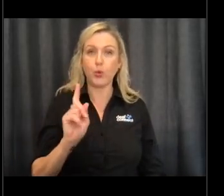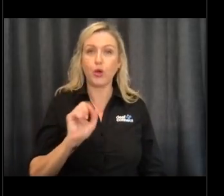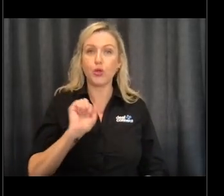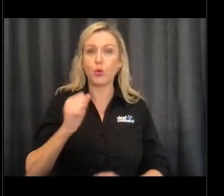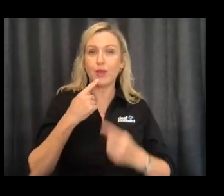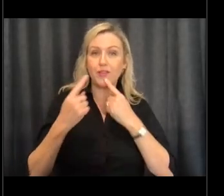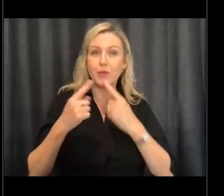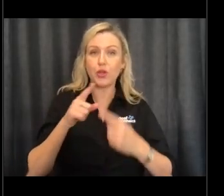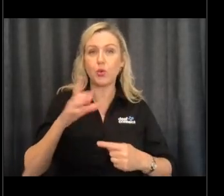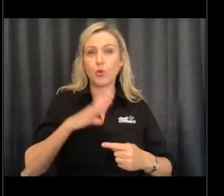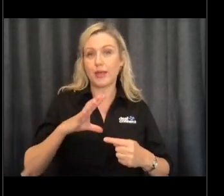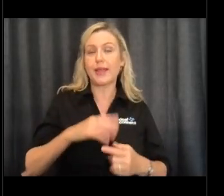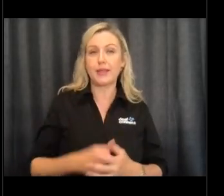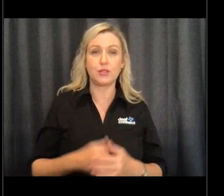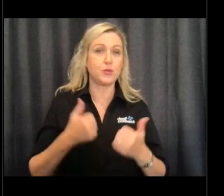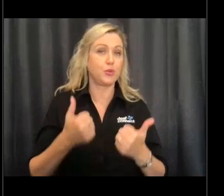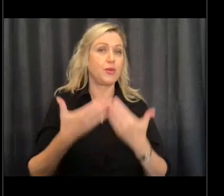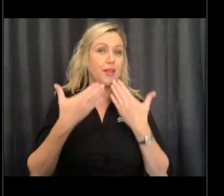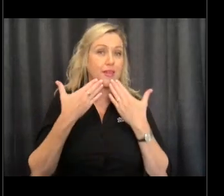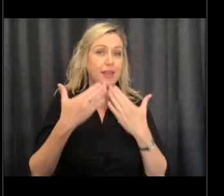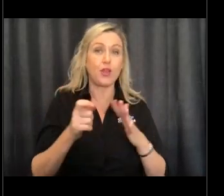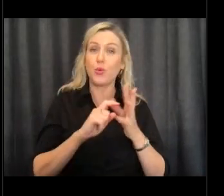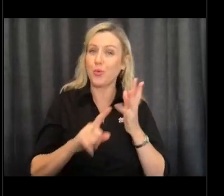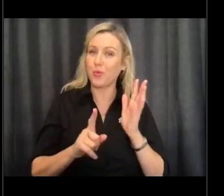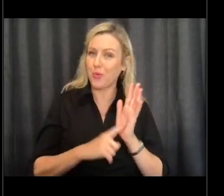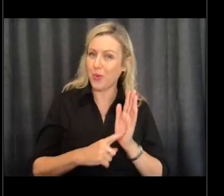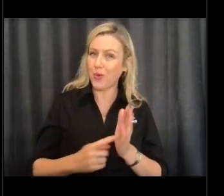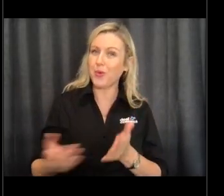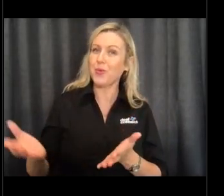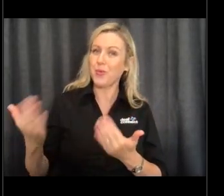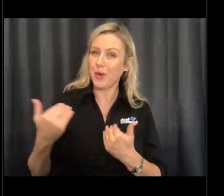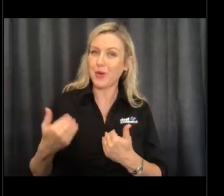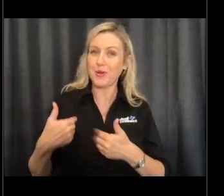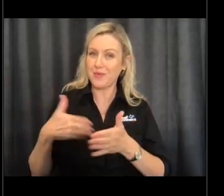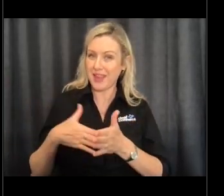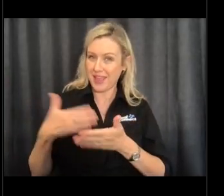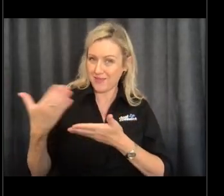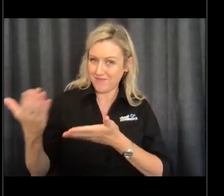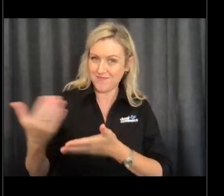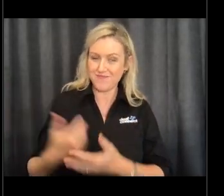So thank you so much, Paul, for joining us. I'll leave it to you. We'll start the discussion.